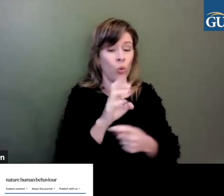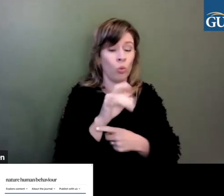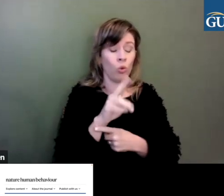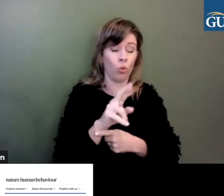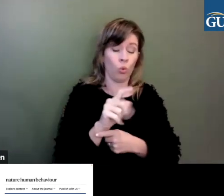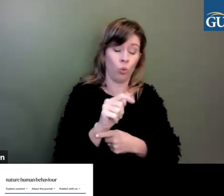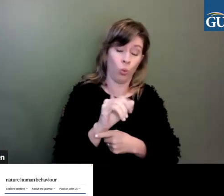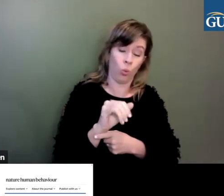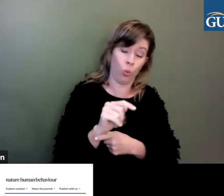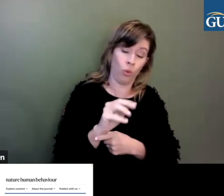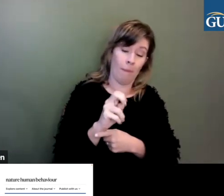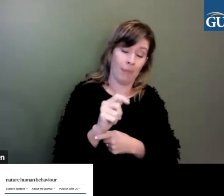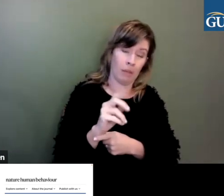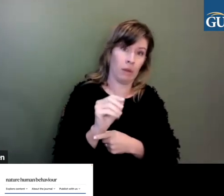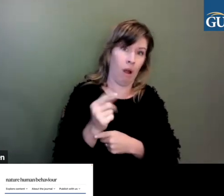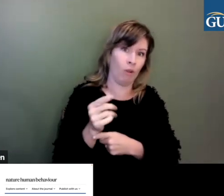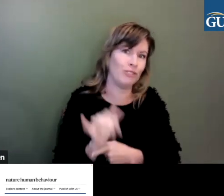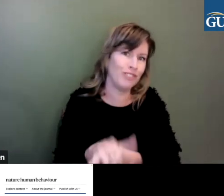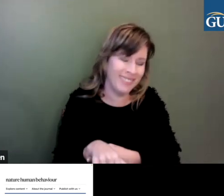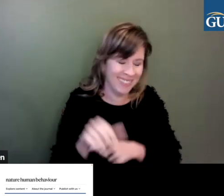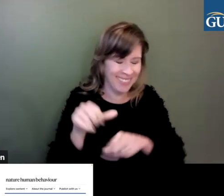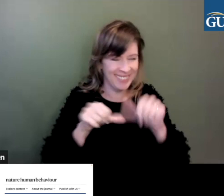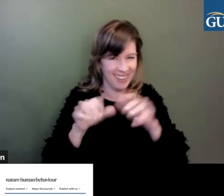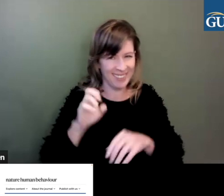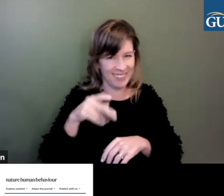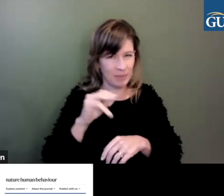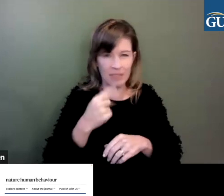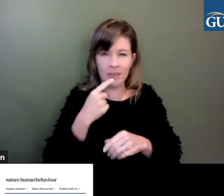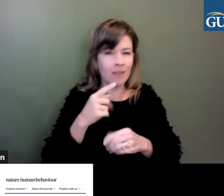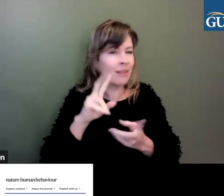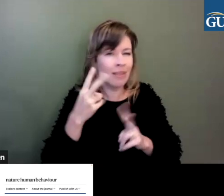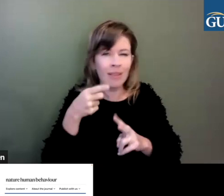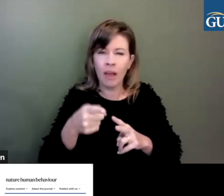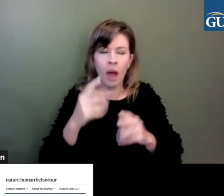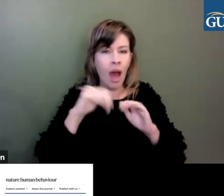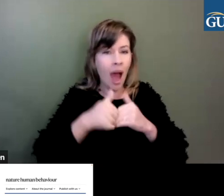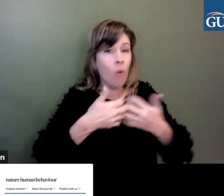inadvertently raised concerns about the way science mechanisms preserve and thus revive the very same